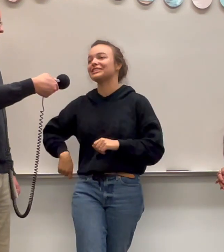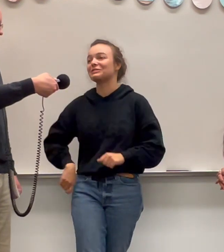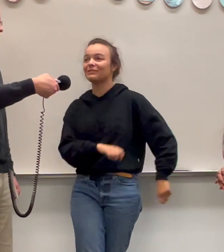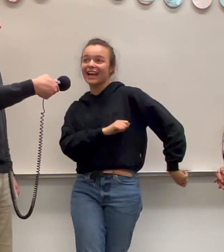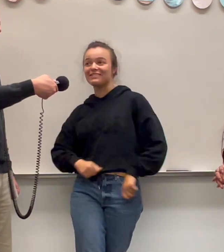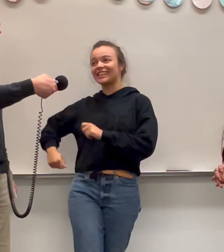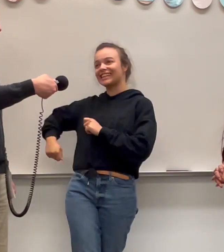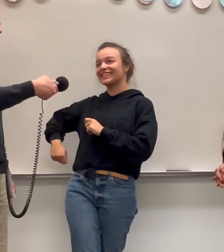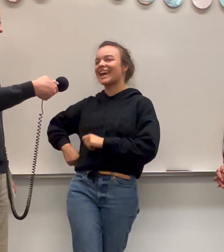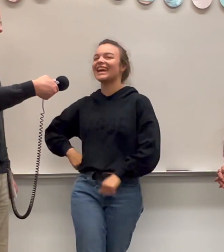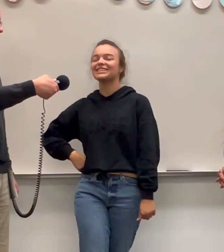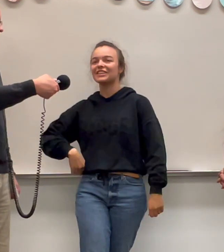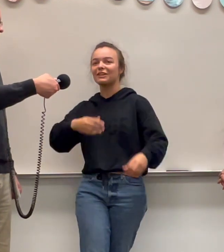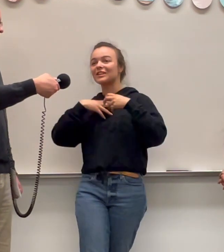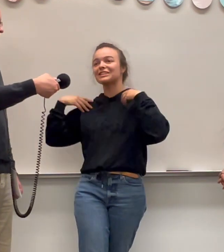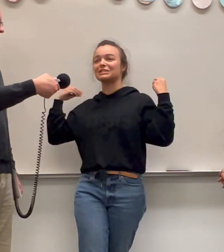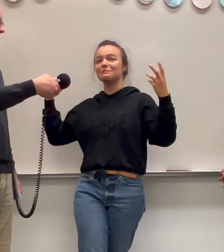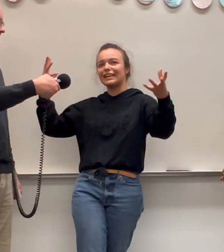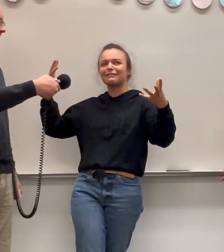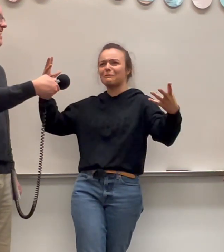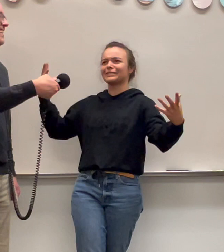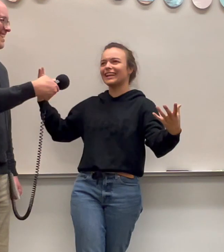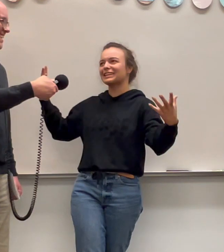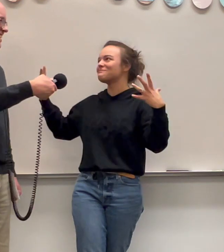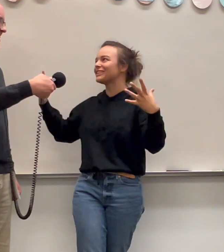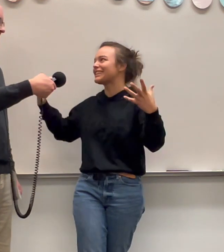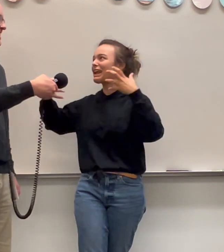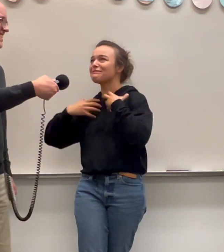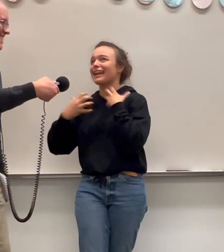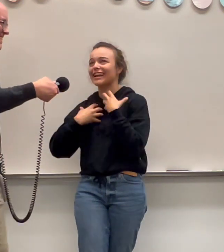reason we brought Amy here today so that it wasn't just me representing a community that I'm not